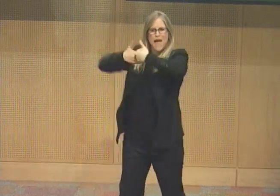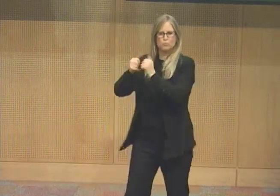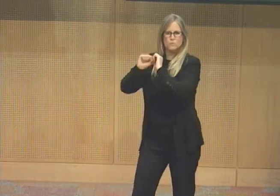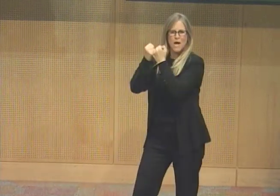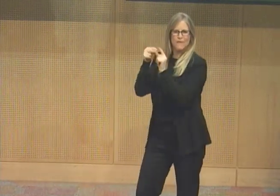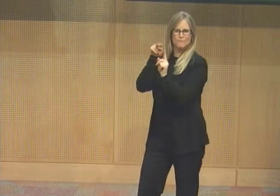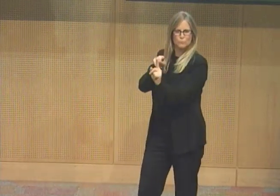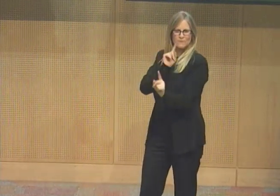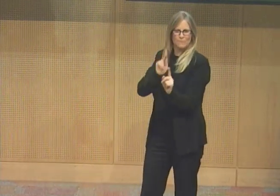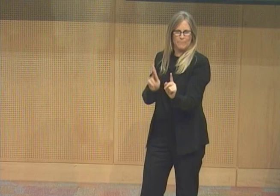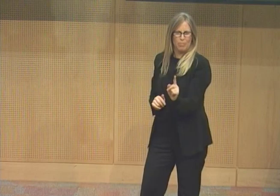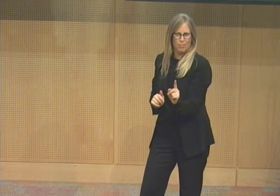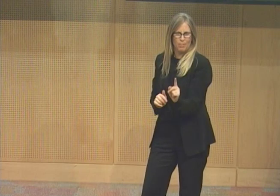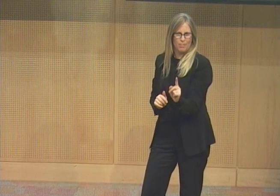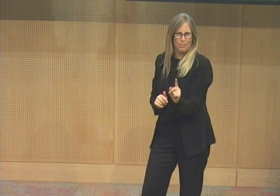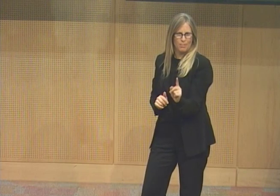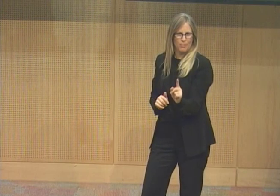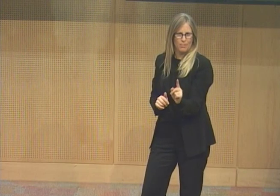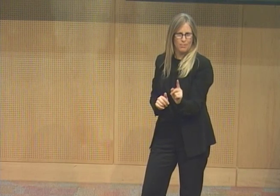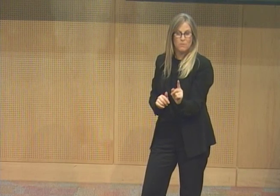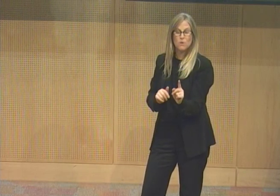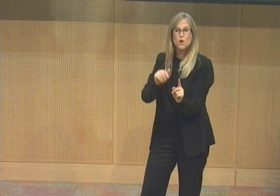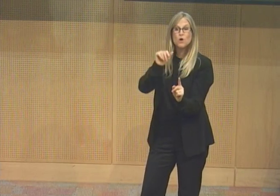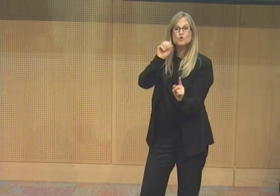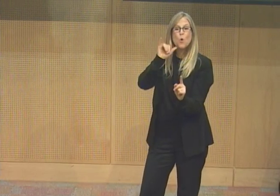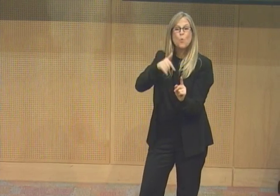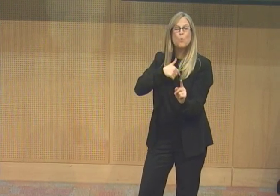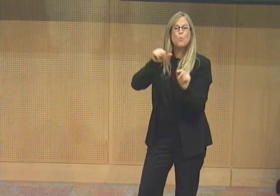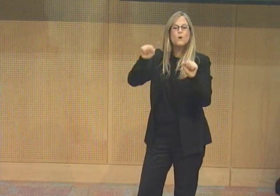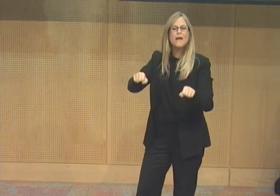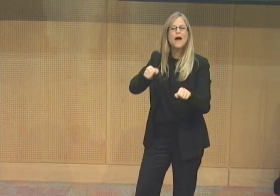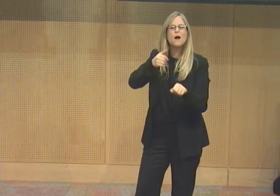We need to understand how society views Deaf people.